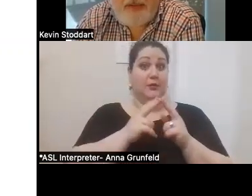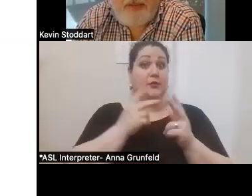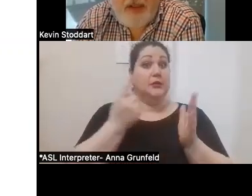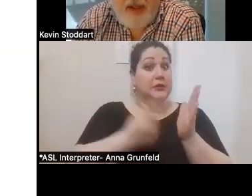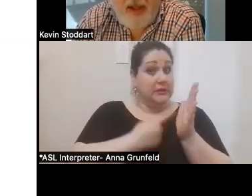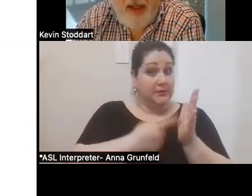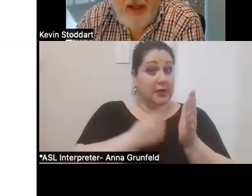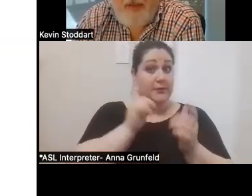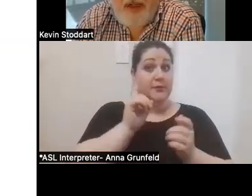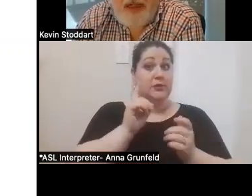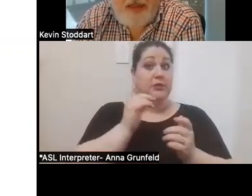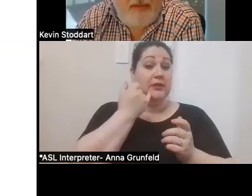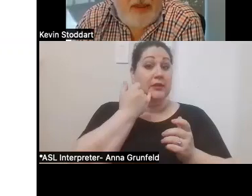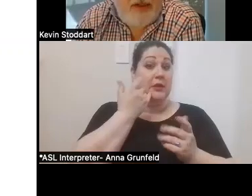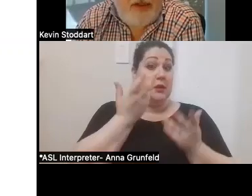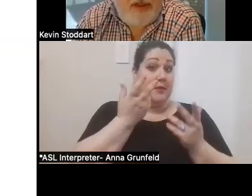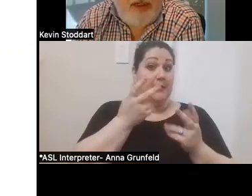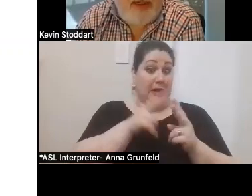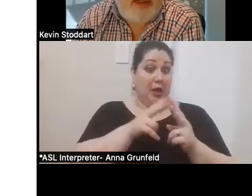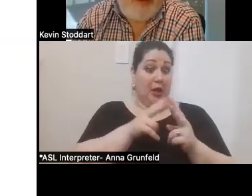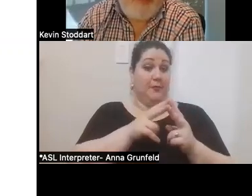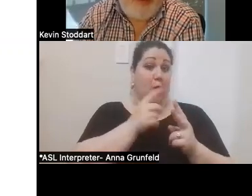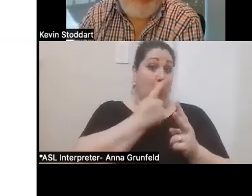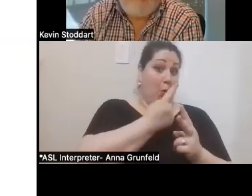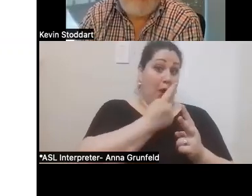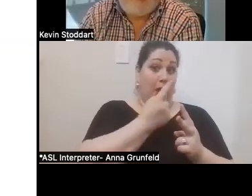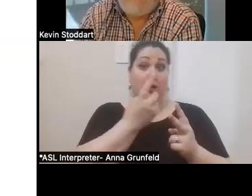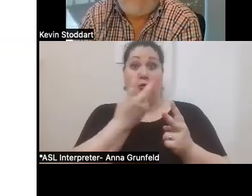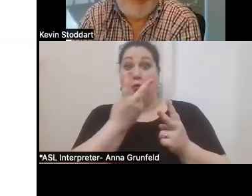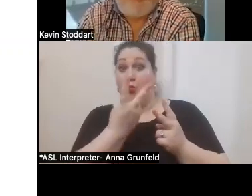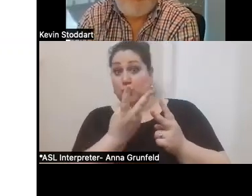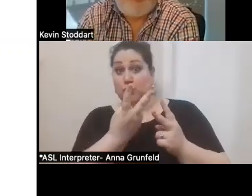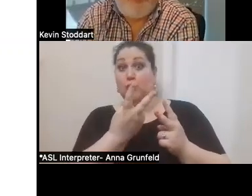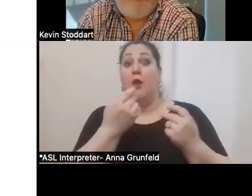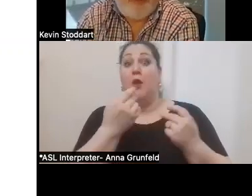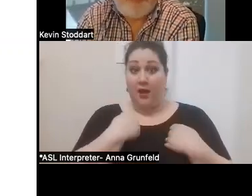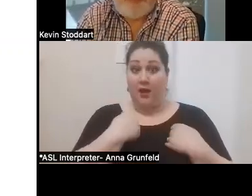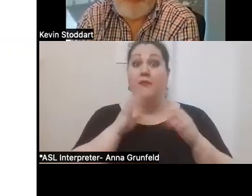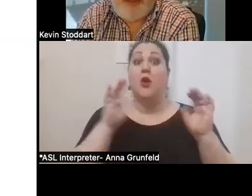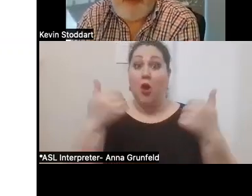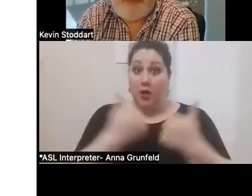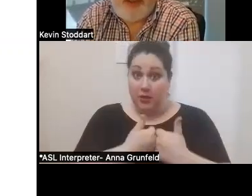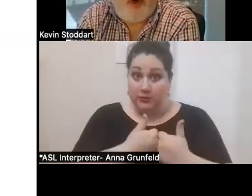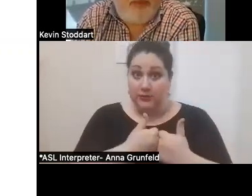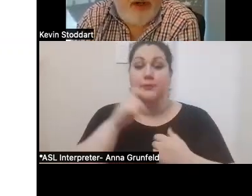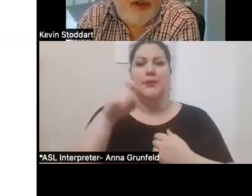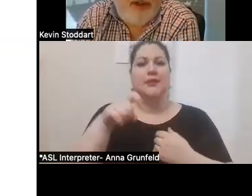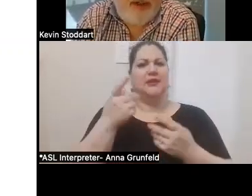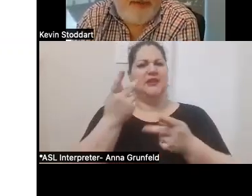and we need to discuss their language and problem solving and sometimes co-parenting.